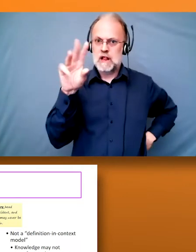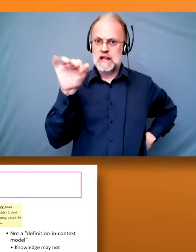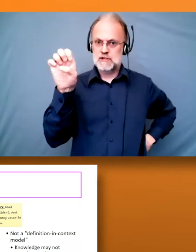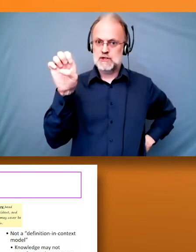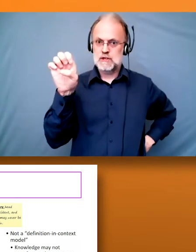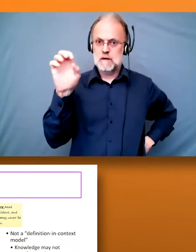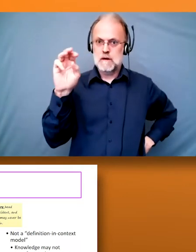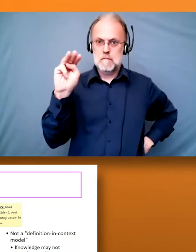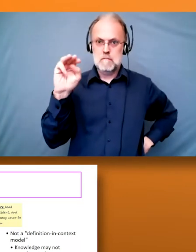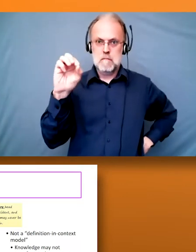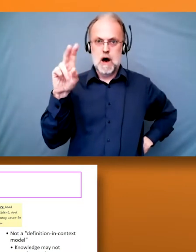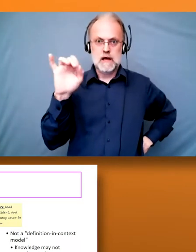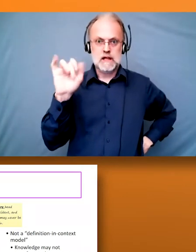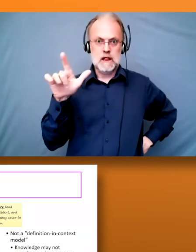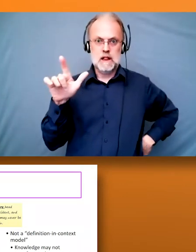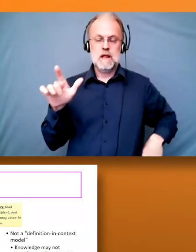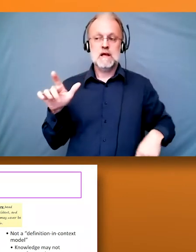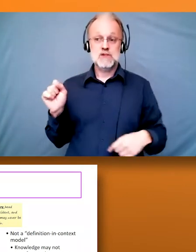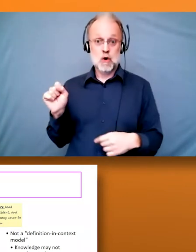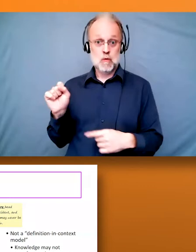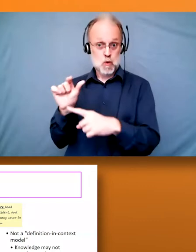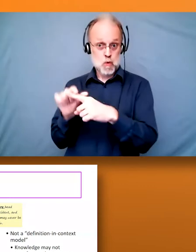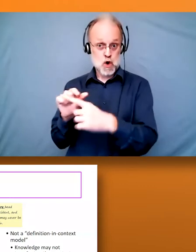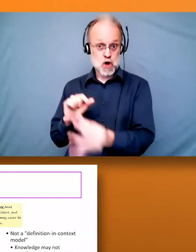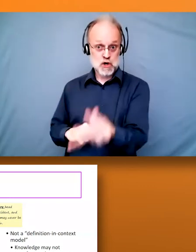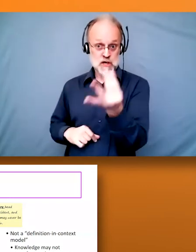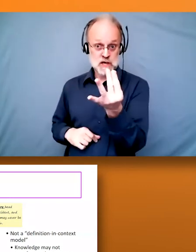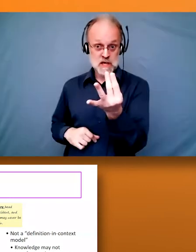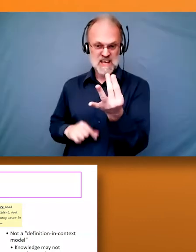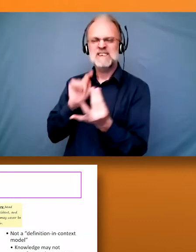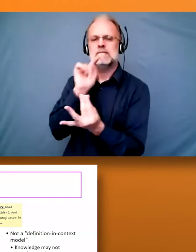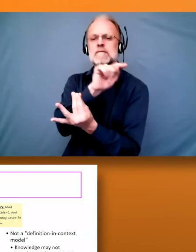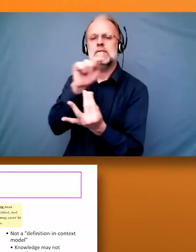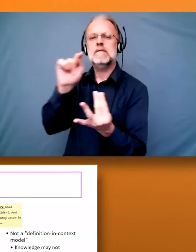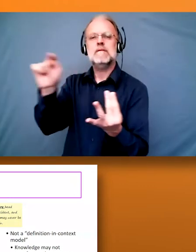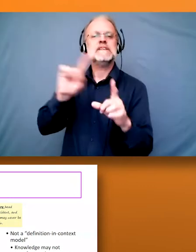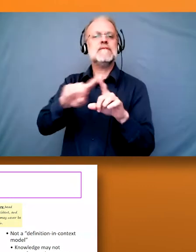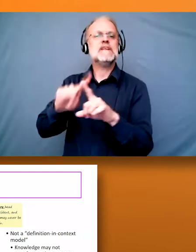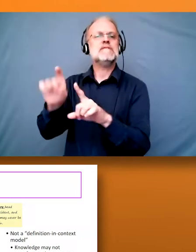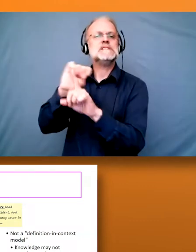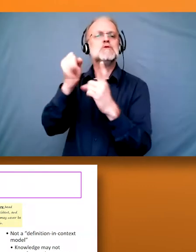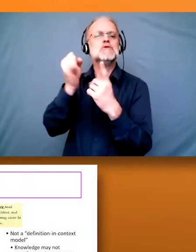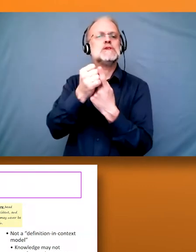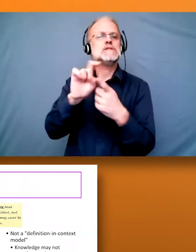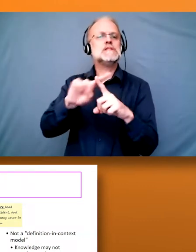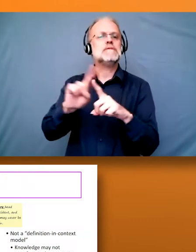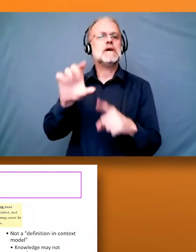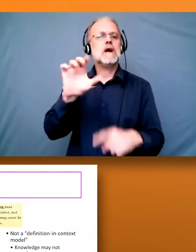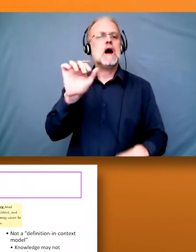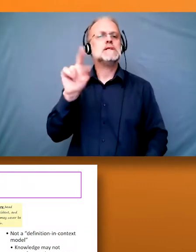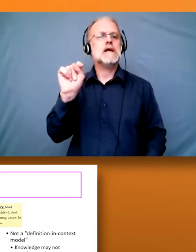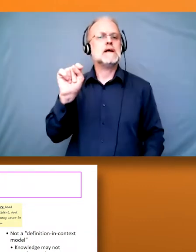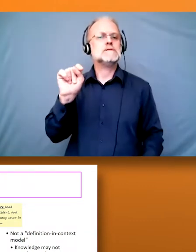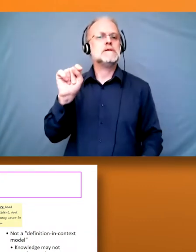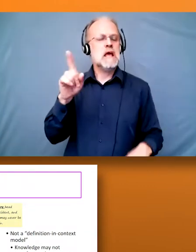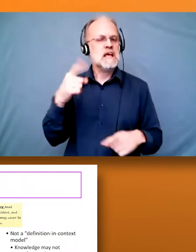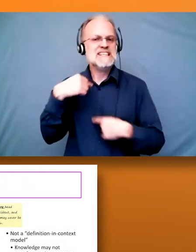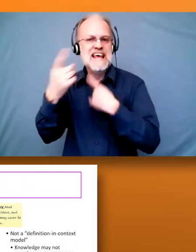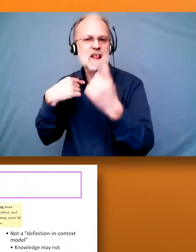which means we take that word that they need to know and we're putting it in multiple contexts and we're repeating it. So one of the big things about language acquisition